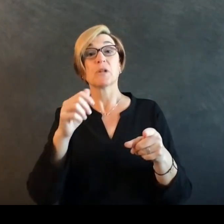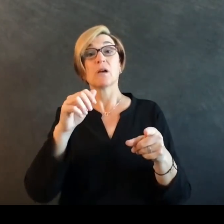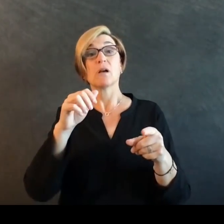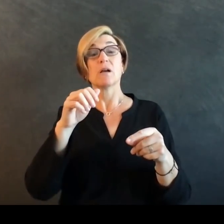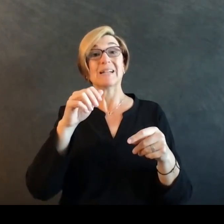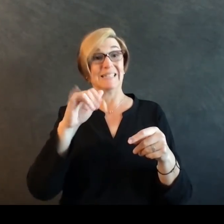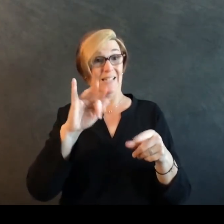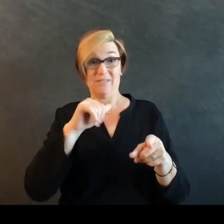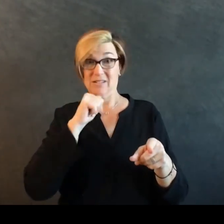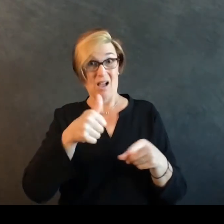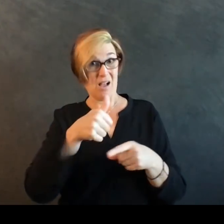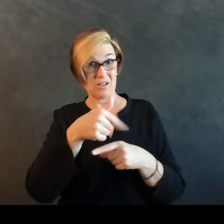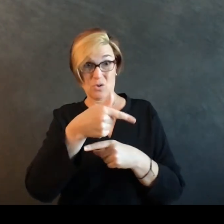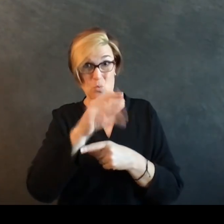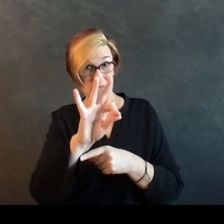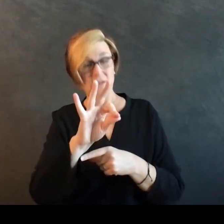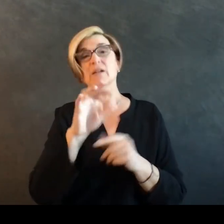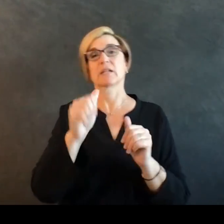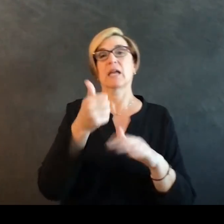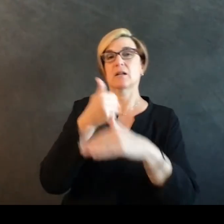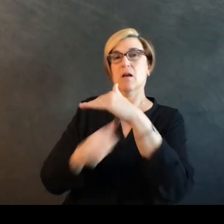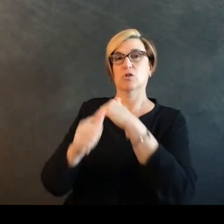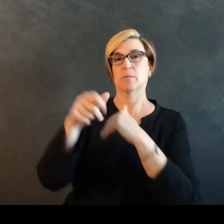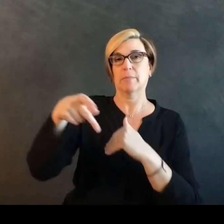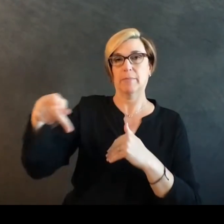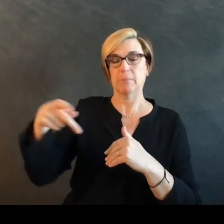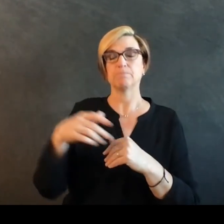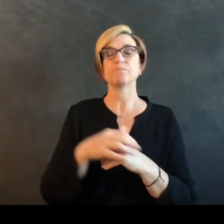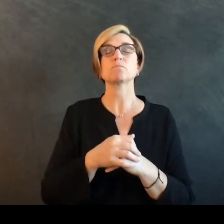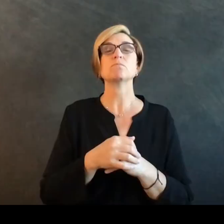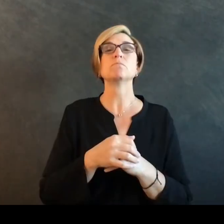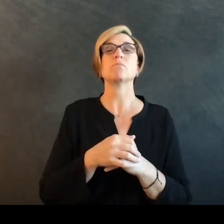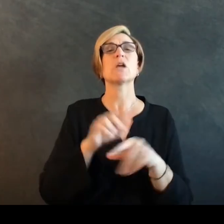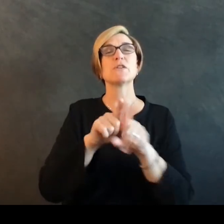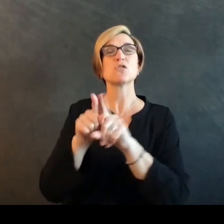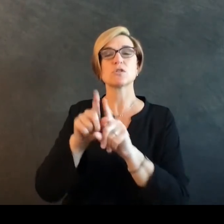was also the disaster we call it the injury or economic injury